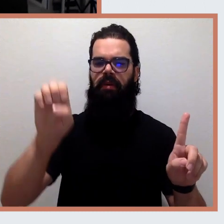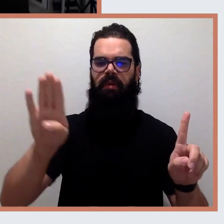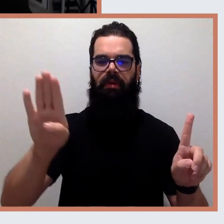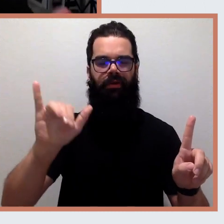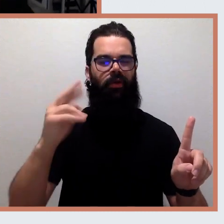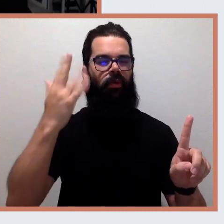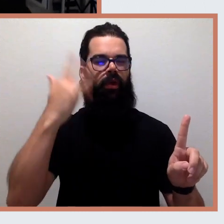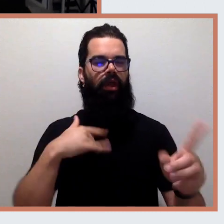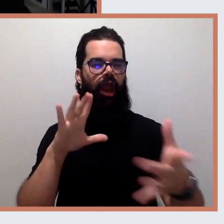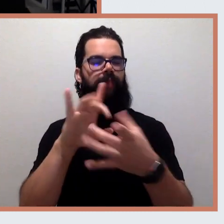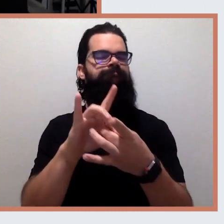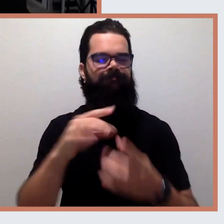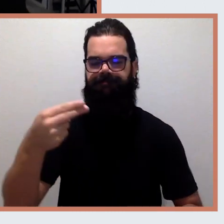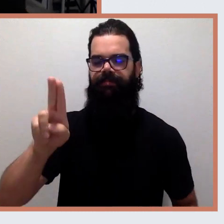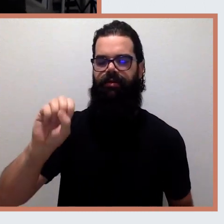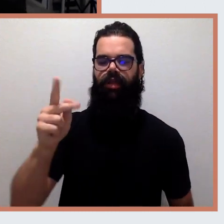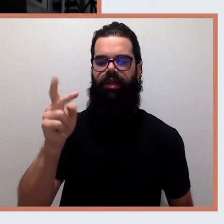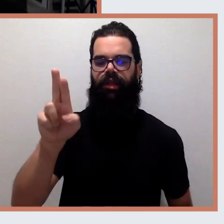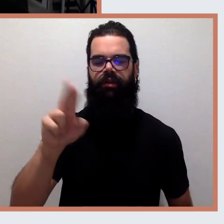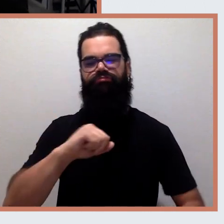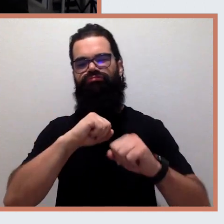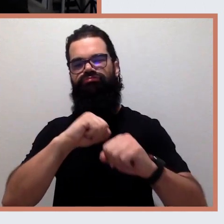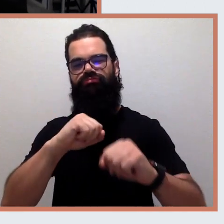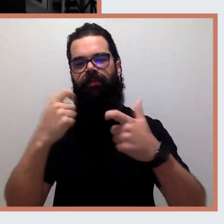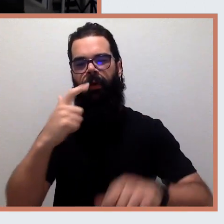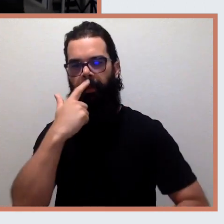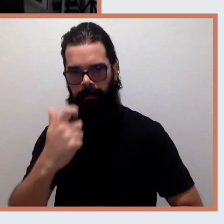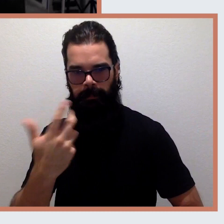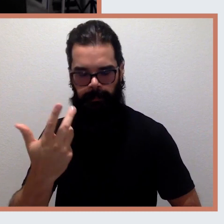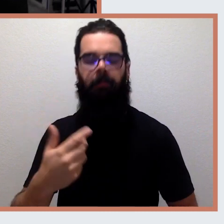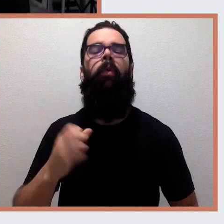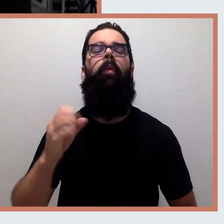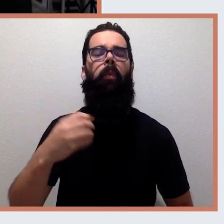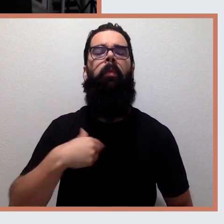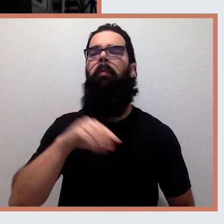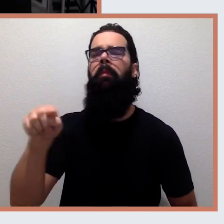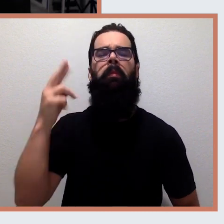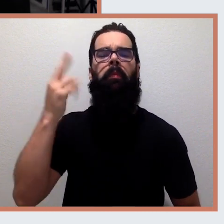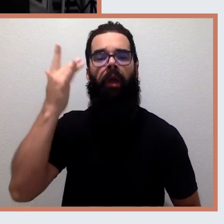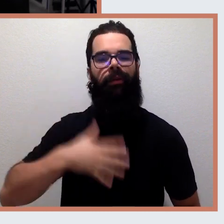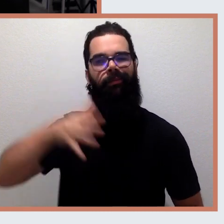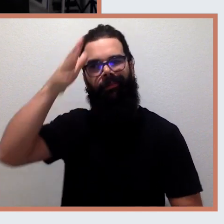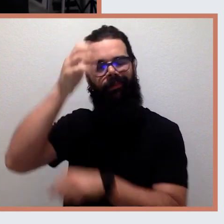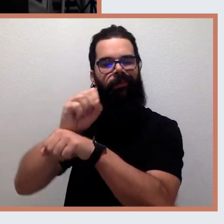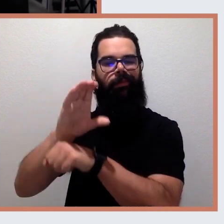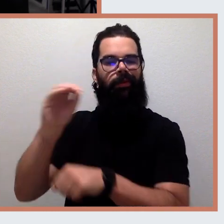hence the Husker connection. I moved to Omaha when I was 15. My dad worked at Kellogg's.